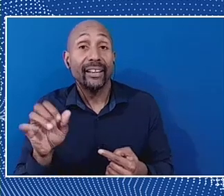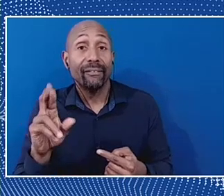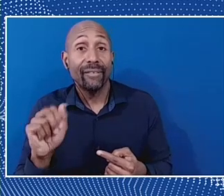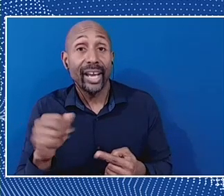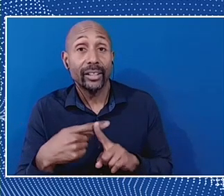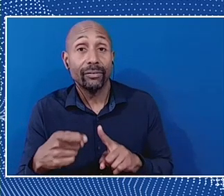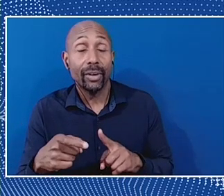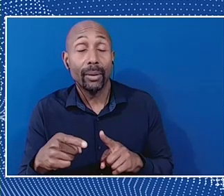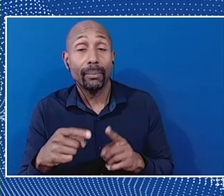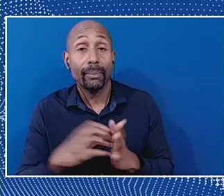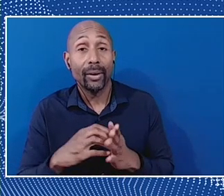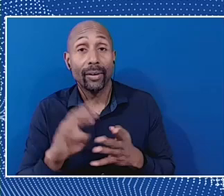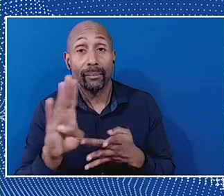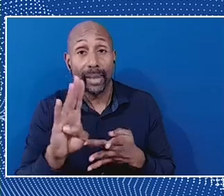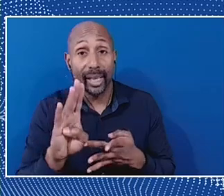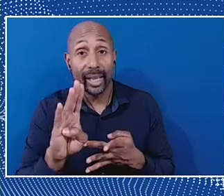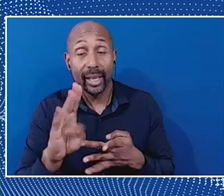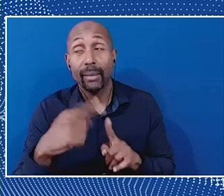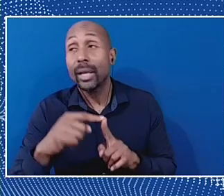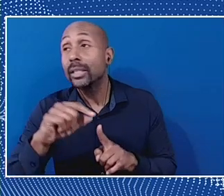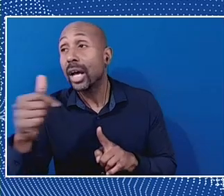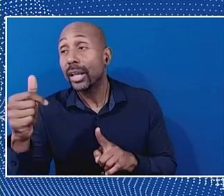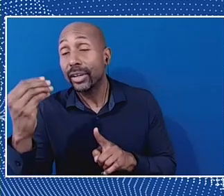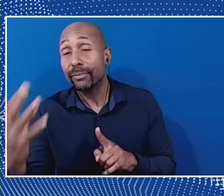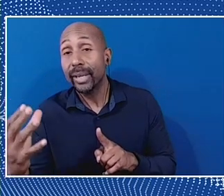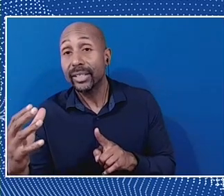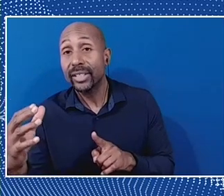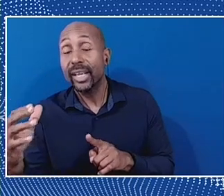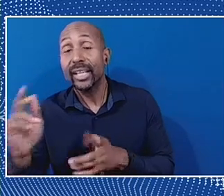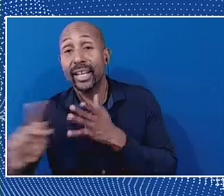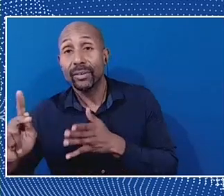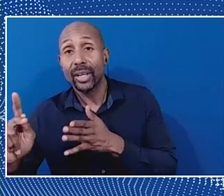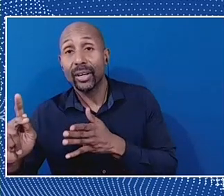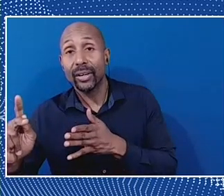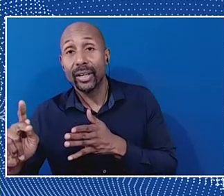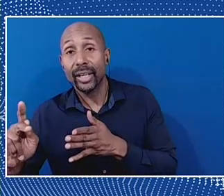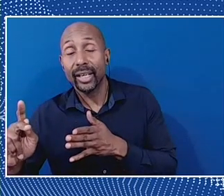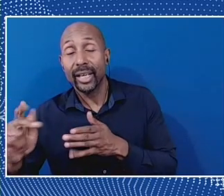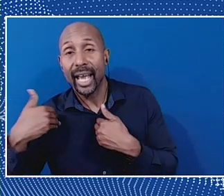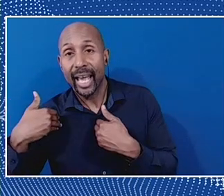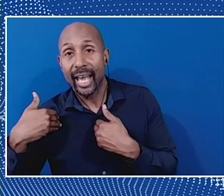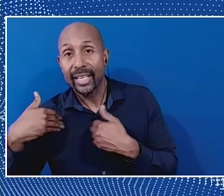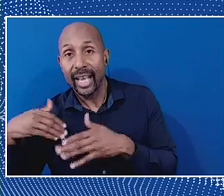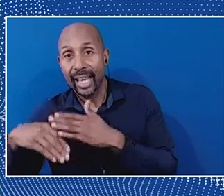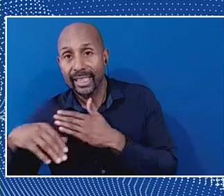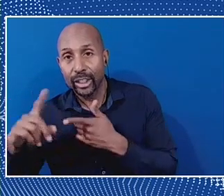available to the Secretary and looking at these borrowers under that lens.